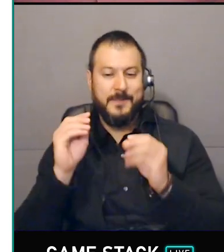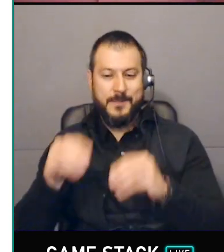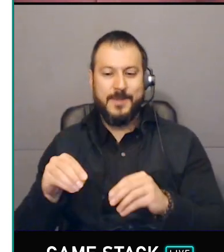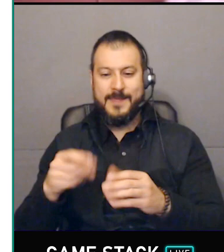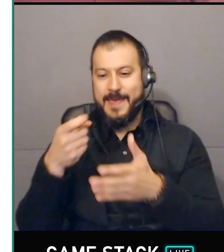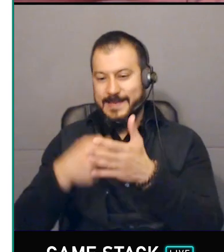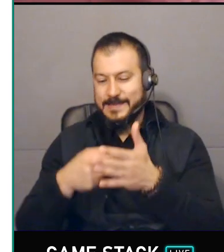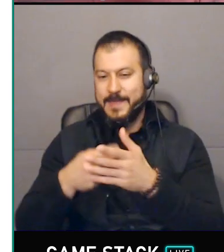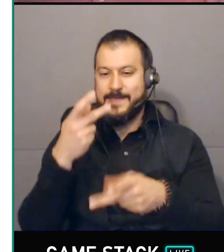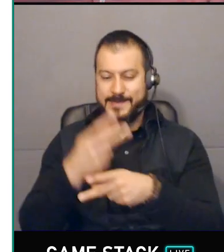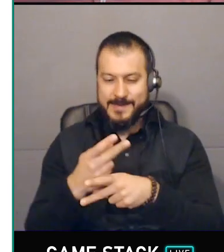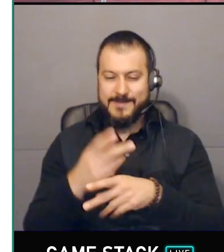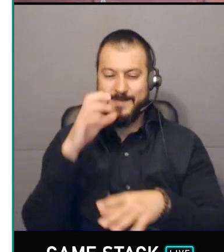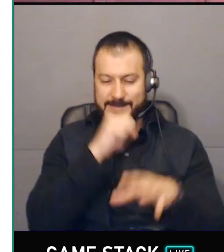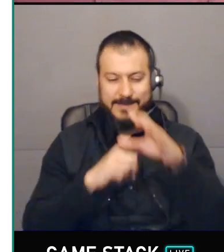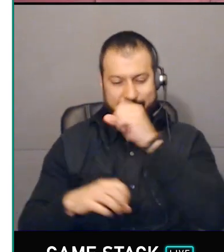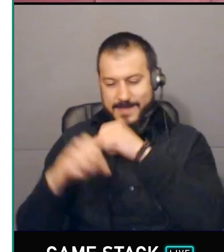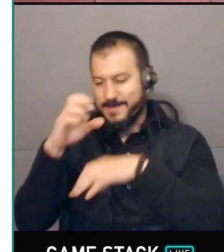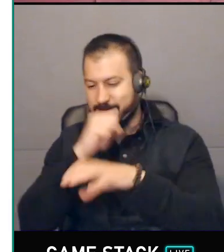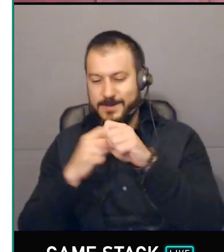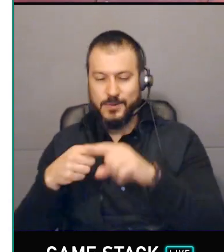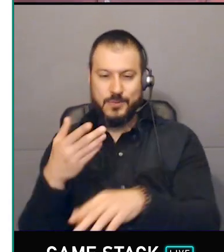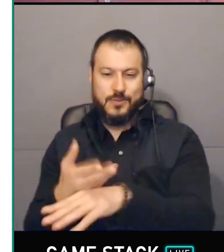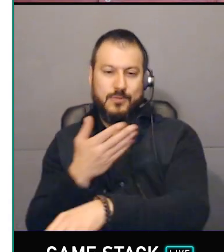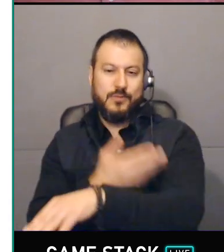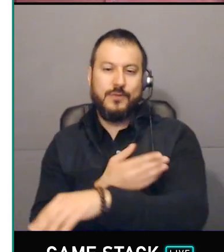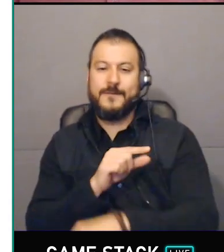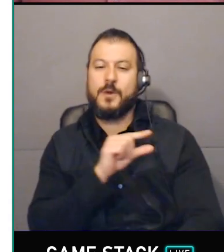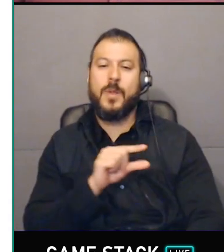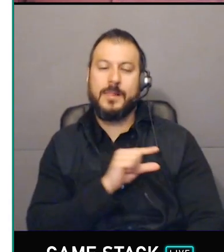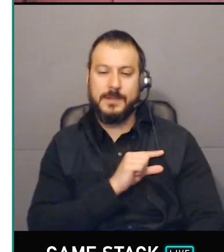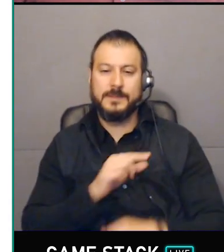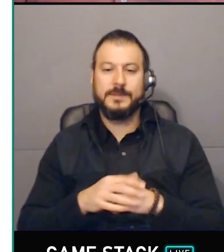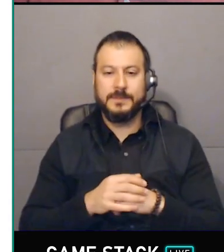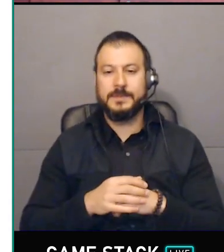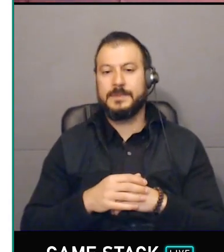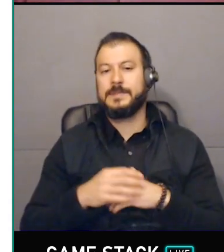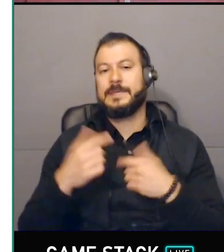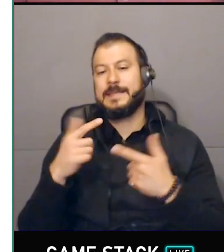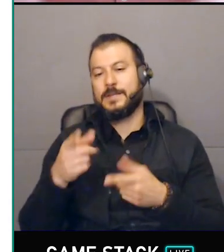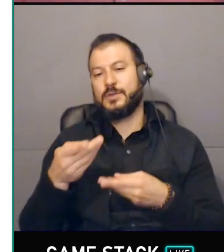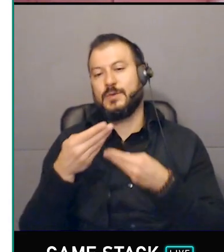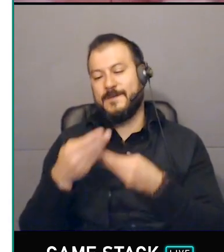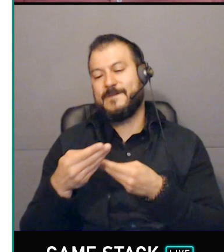keep estimating the estimate to improve the quality. And what this allows you to do is to feed